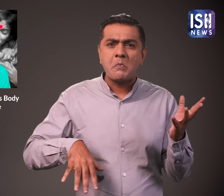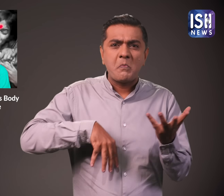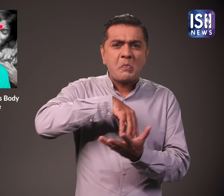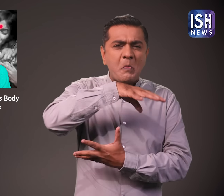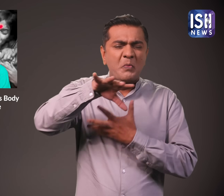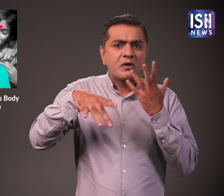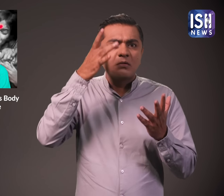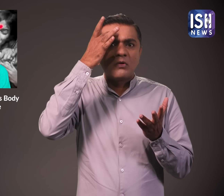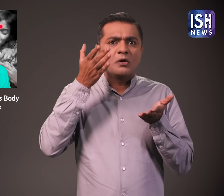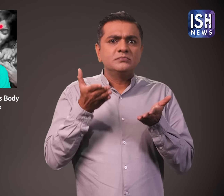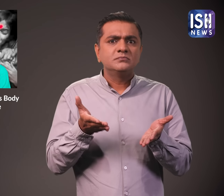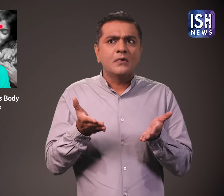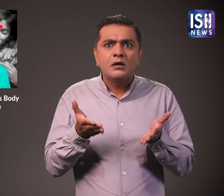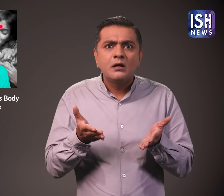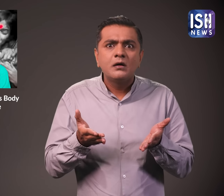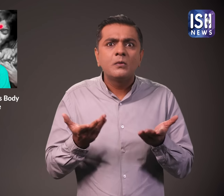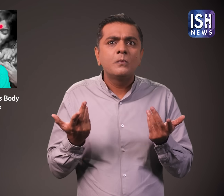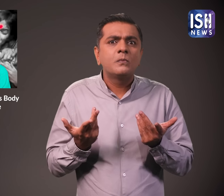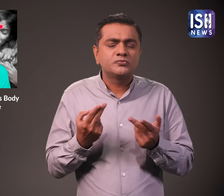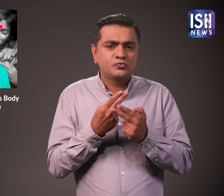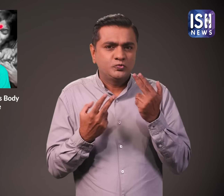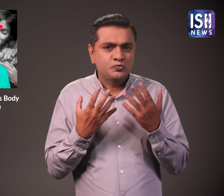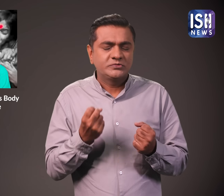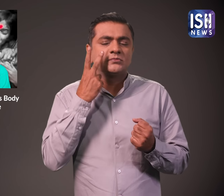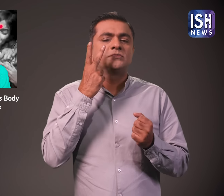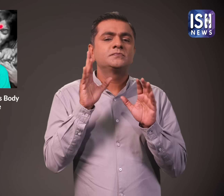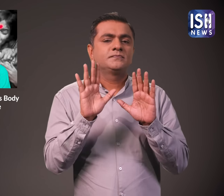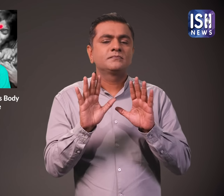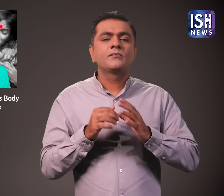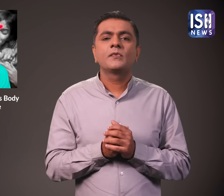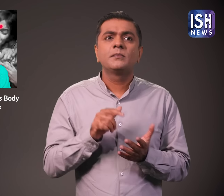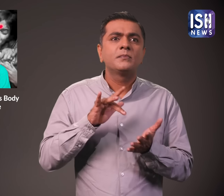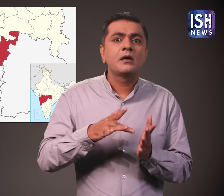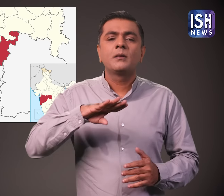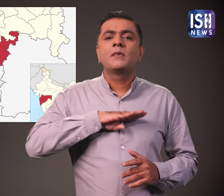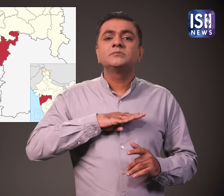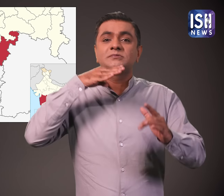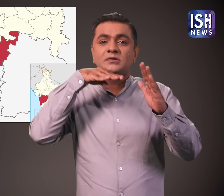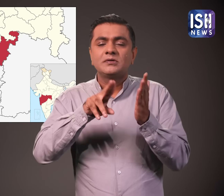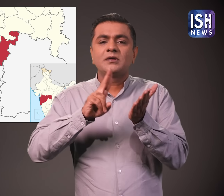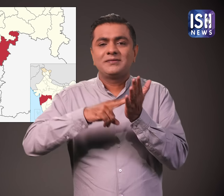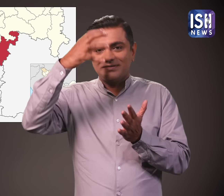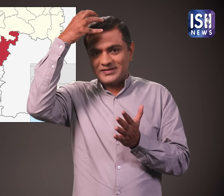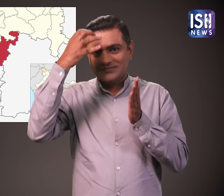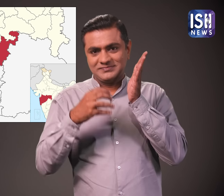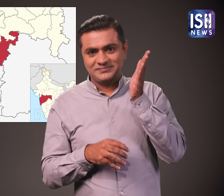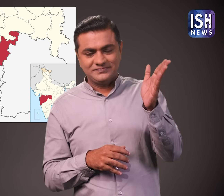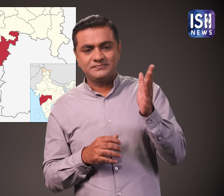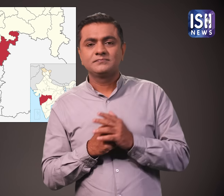Instead their plan turned to utter chaos. Let me share what happened. In Nanded, Maharashtra,